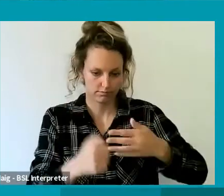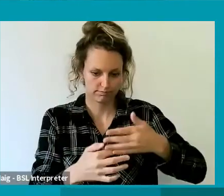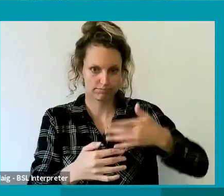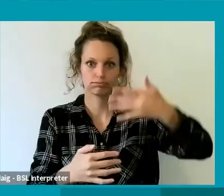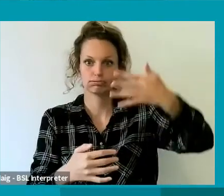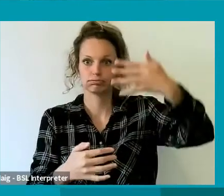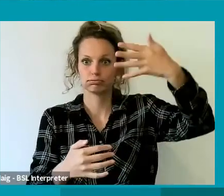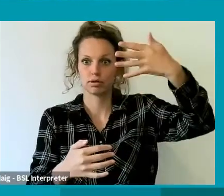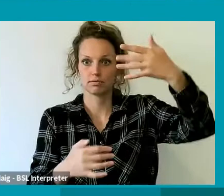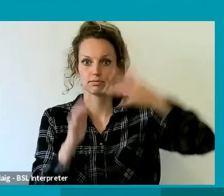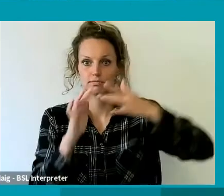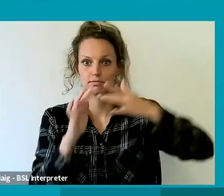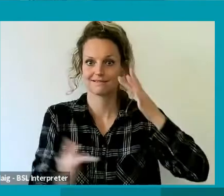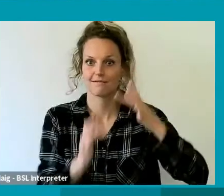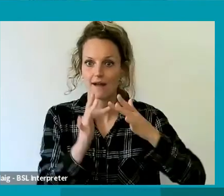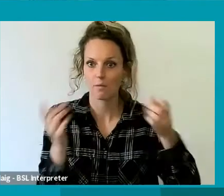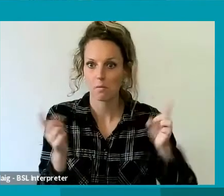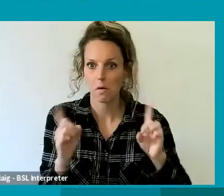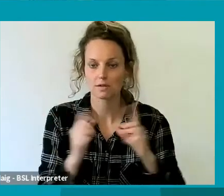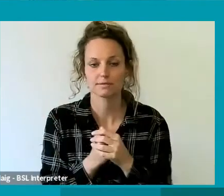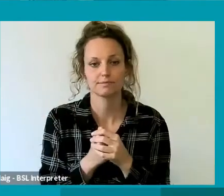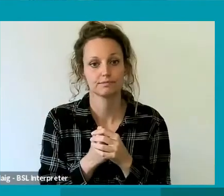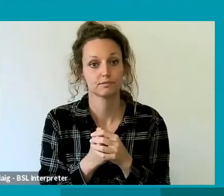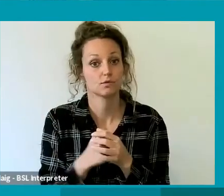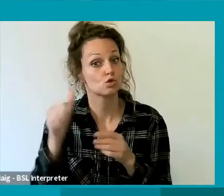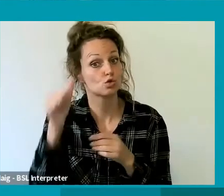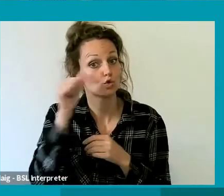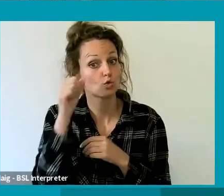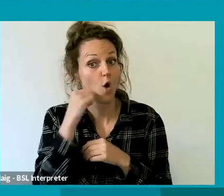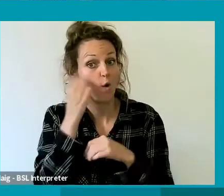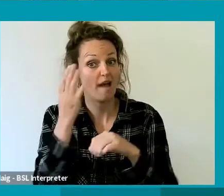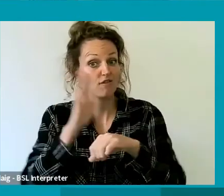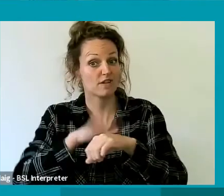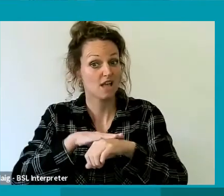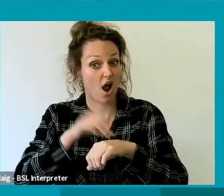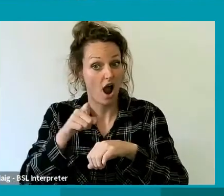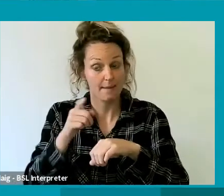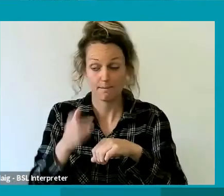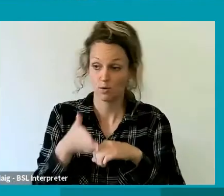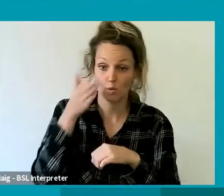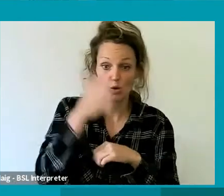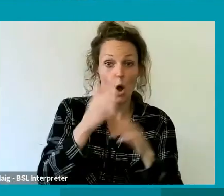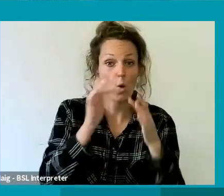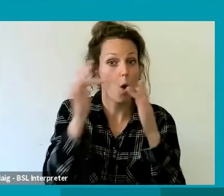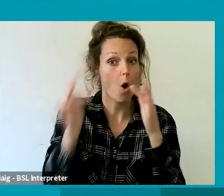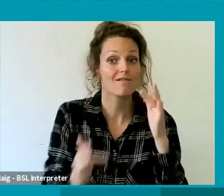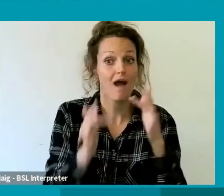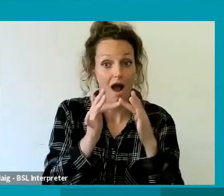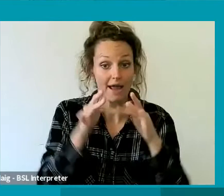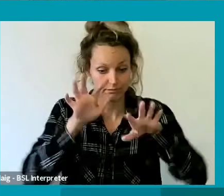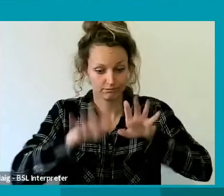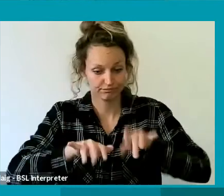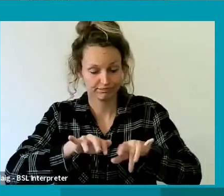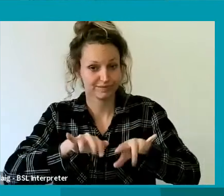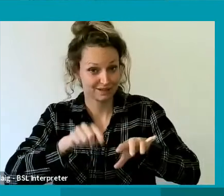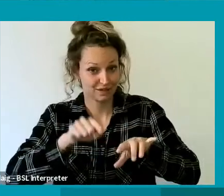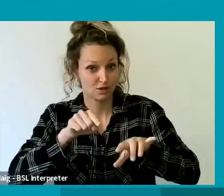So did you know that every time you go online that you are essentially leaving a trail? A digital front footprint, right